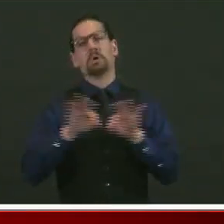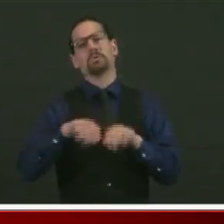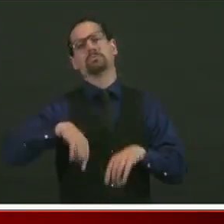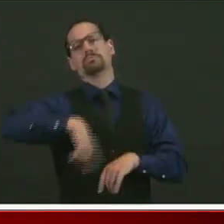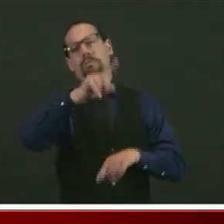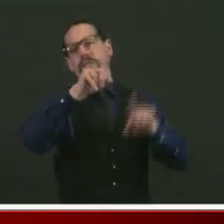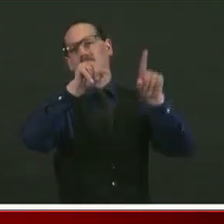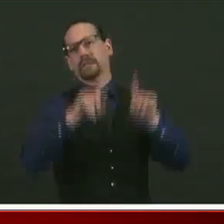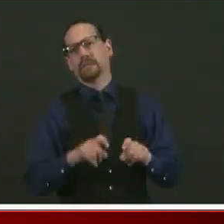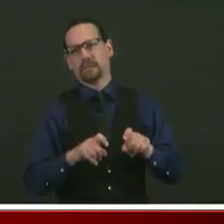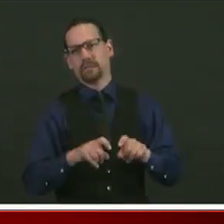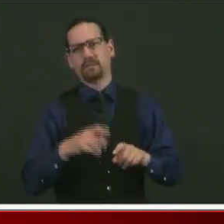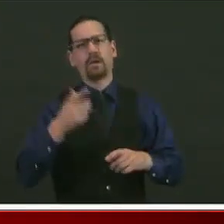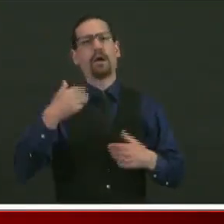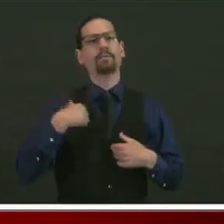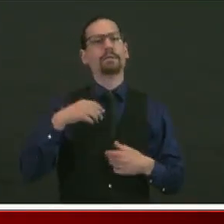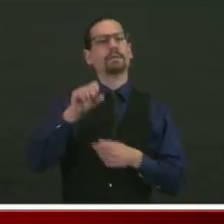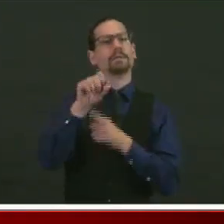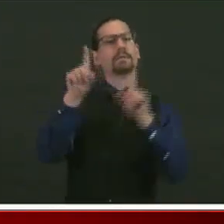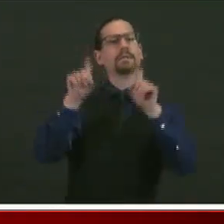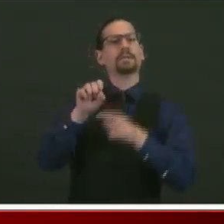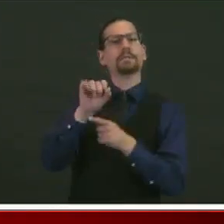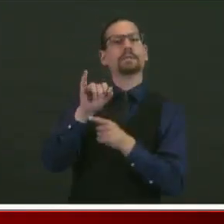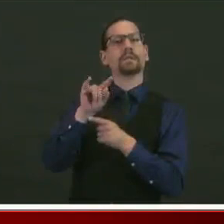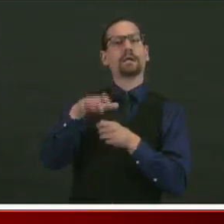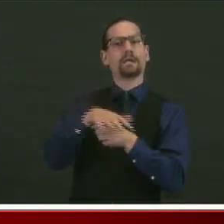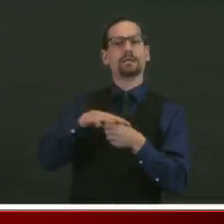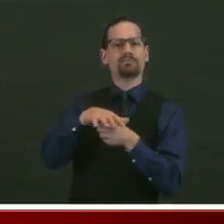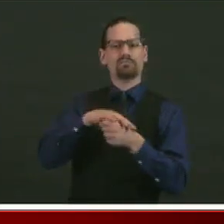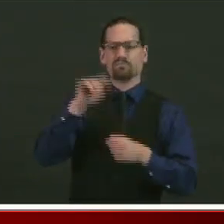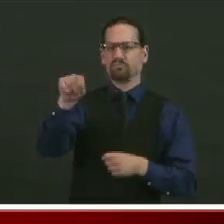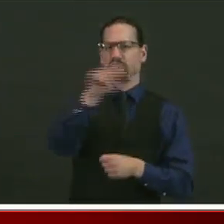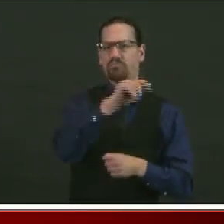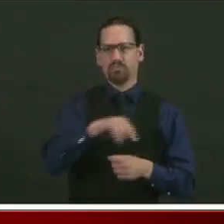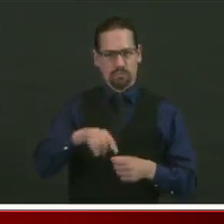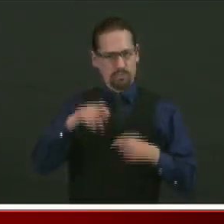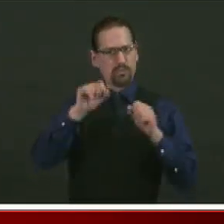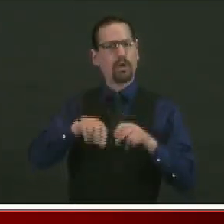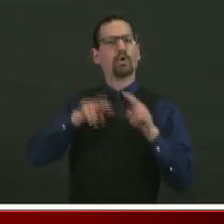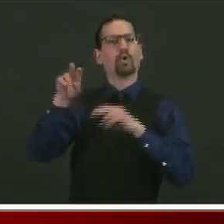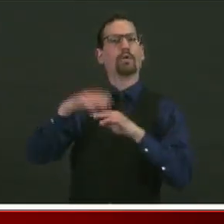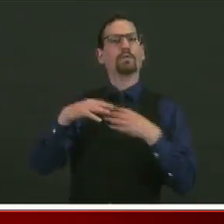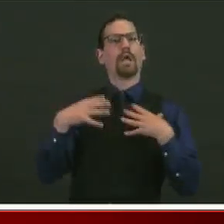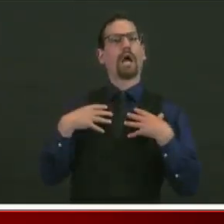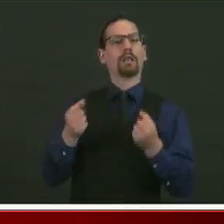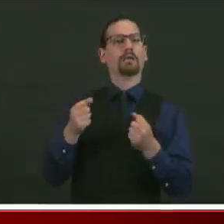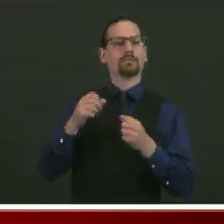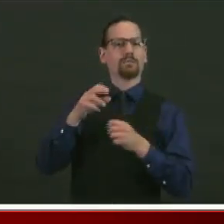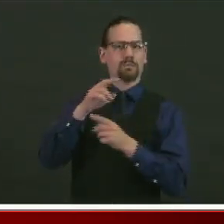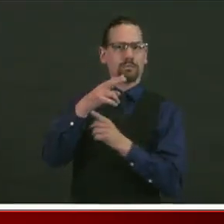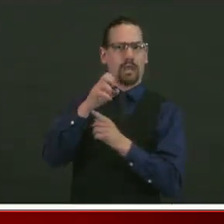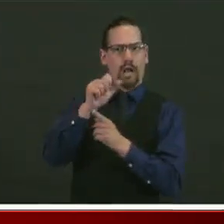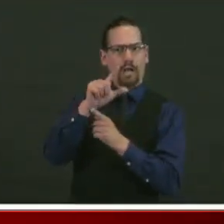TO BE TESTED. FOR THAT REASON, WE HAVE A TEST SITE LOCATOR ON THE RHODE ISLAND DEPARTMENT OF HEALTH WEBSITE. I HAVE USED IT.